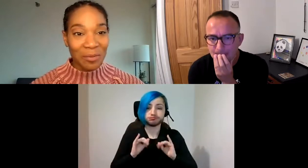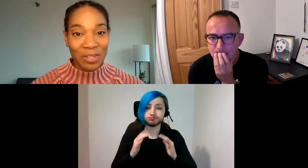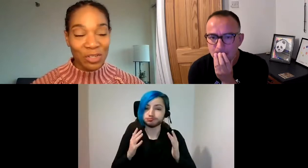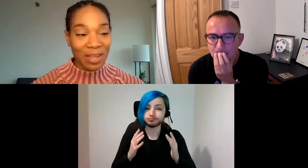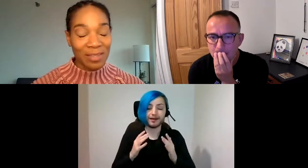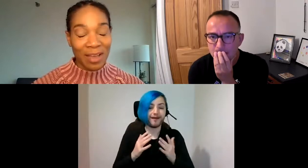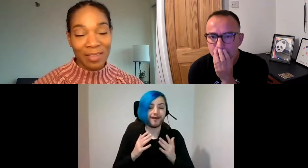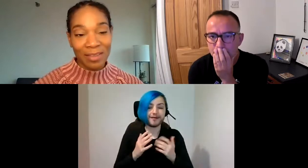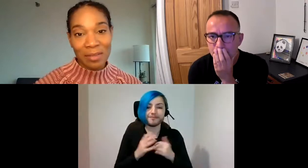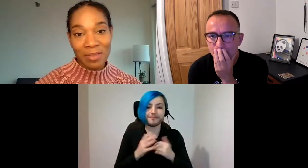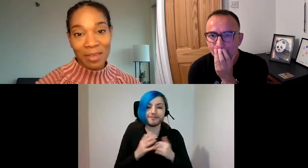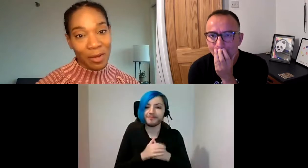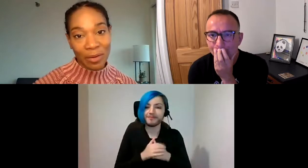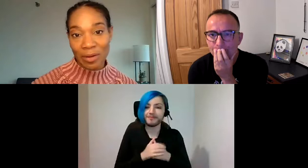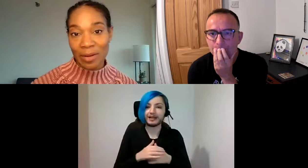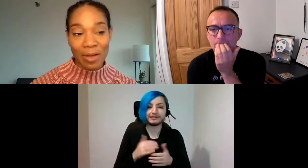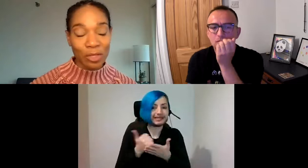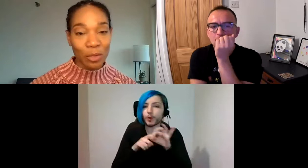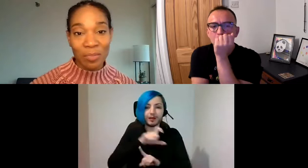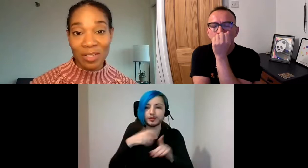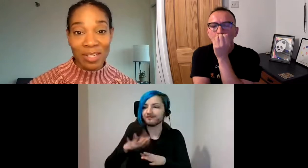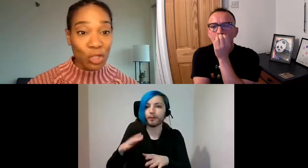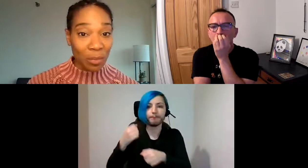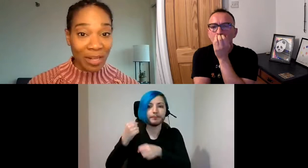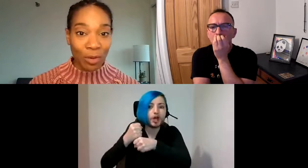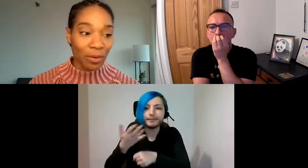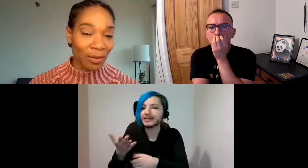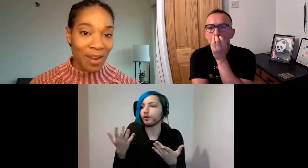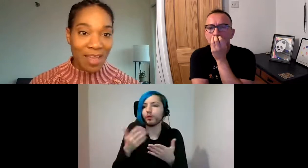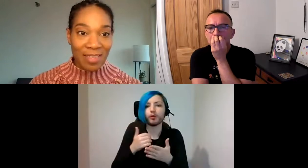focused on the US and then it was translated, well